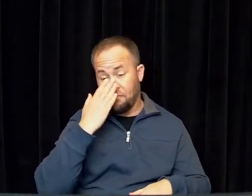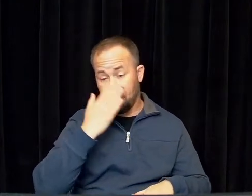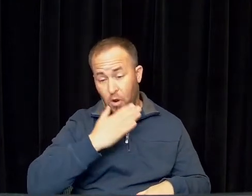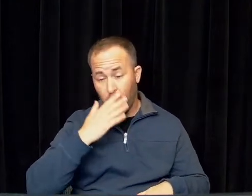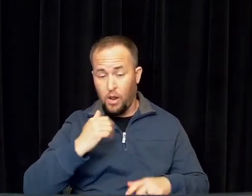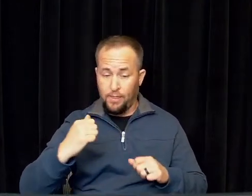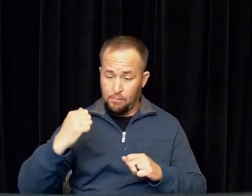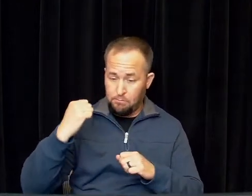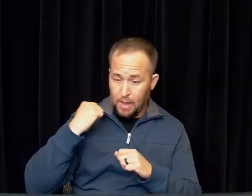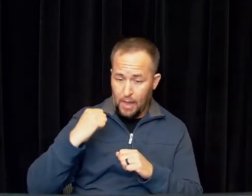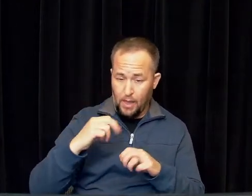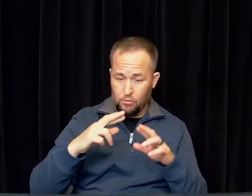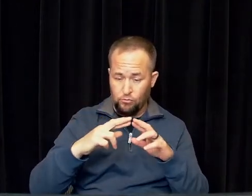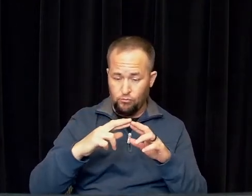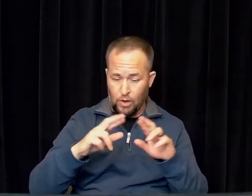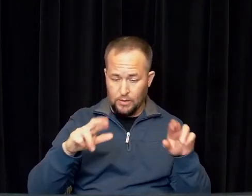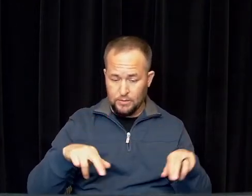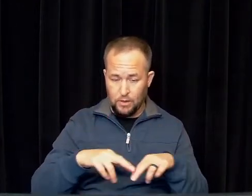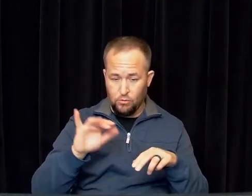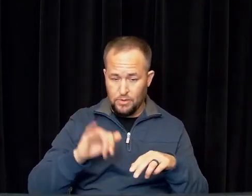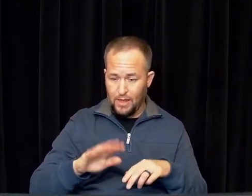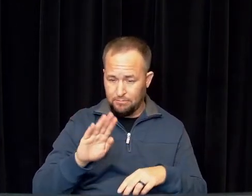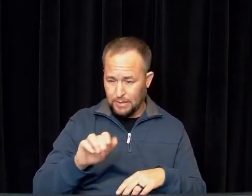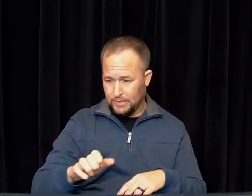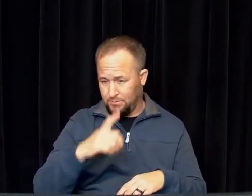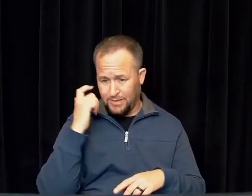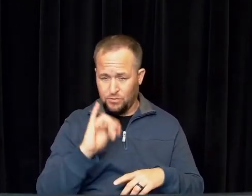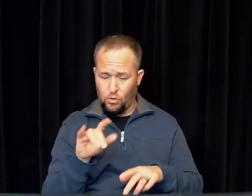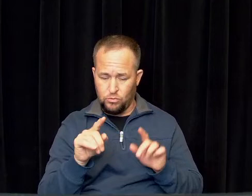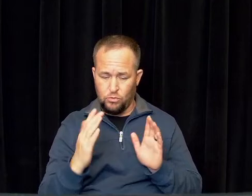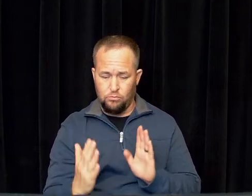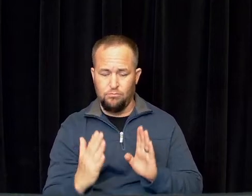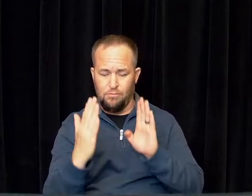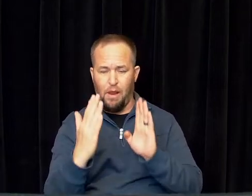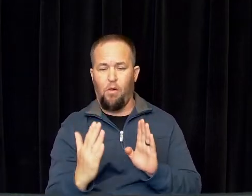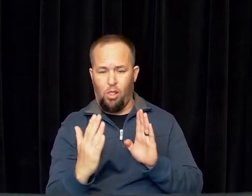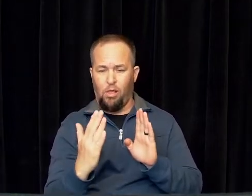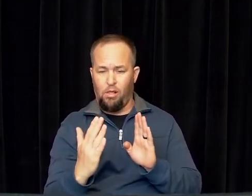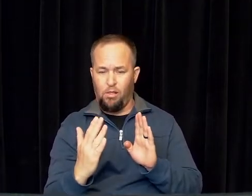rectangle are the bases because they're parallel also and congruent. Or we could have said over here,